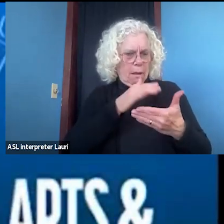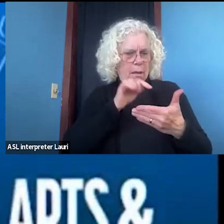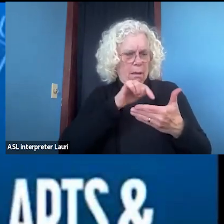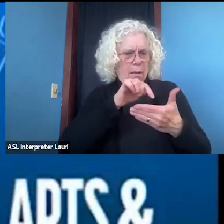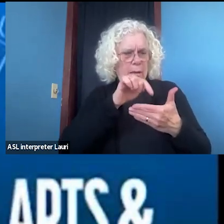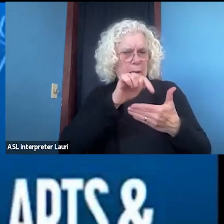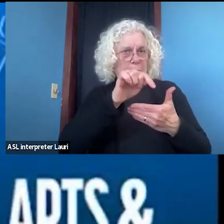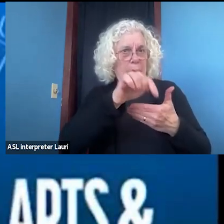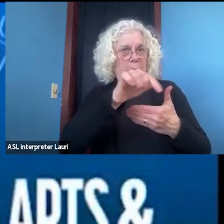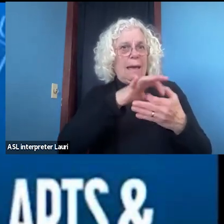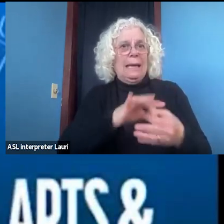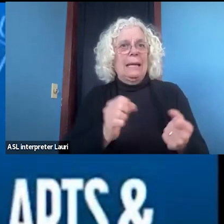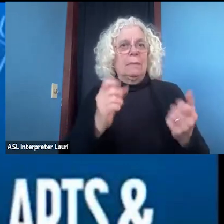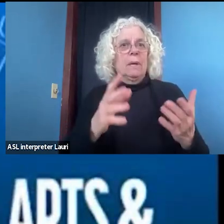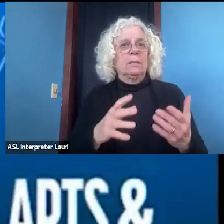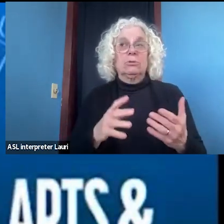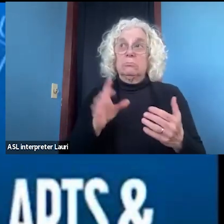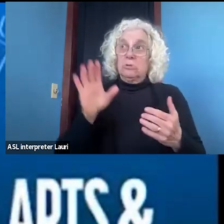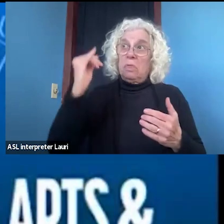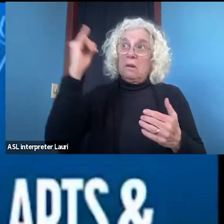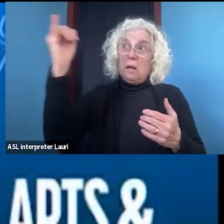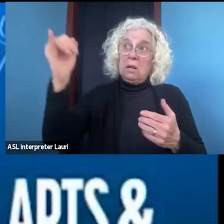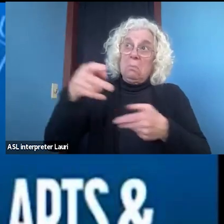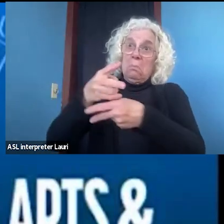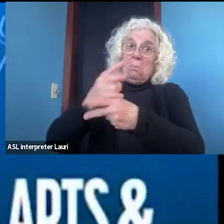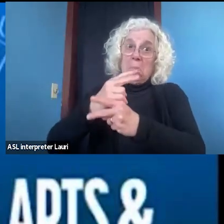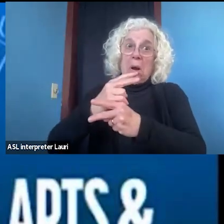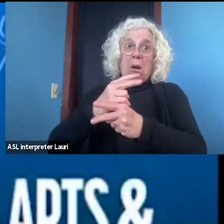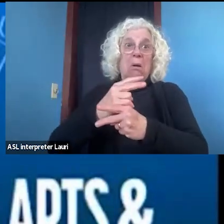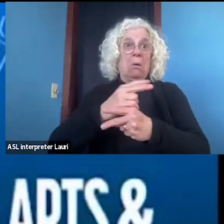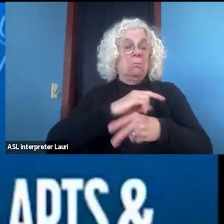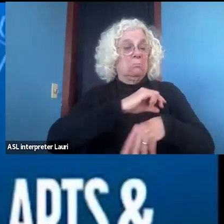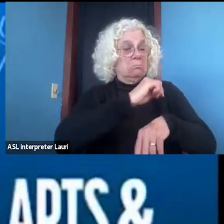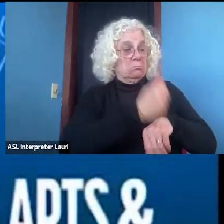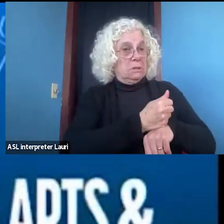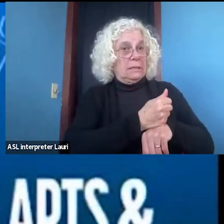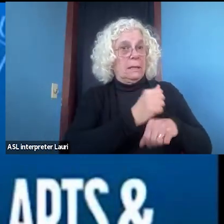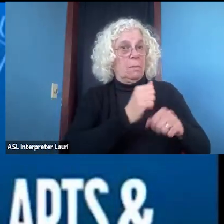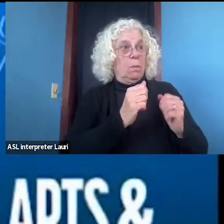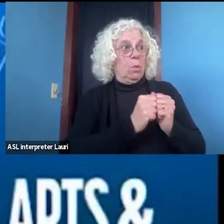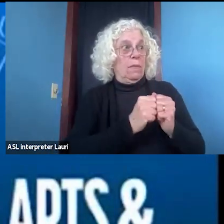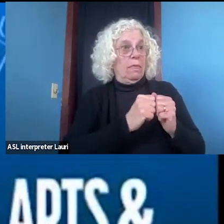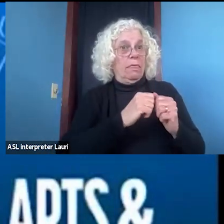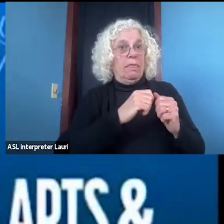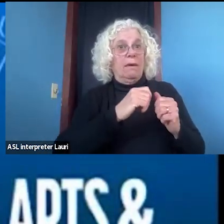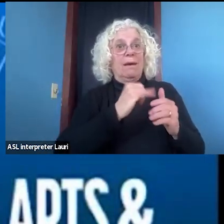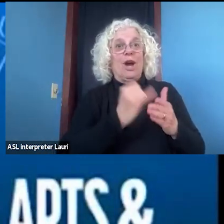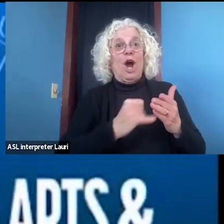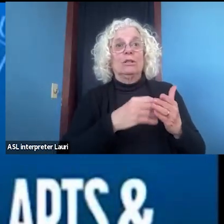And we adapted the idea and we created one, for arts and community, impact issues, along the way,